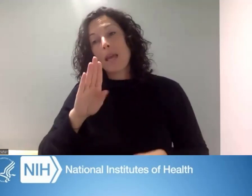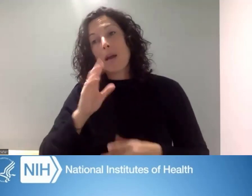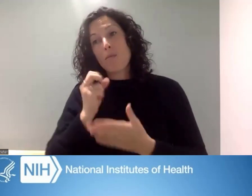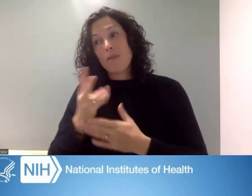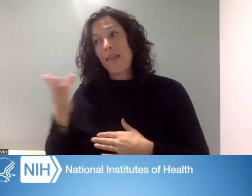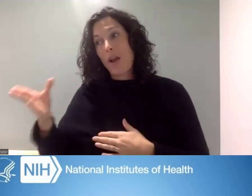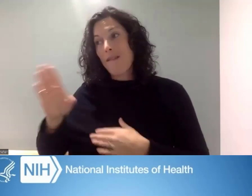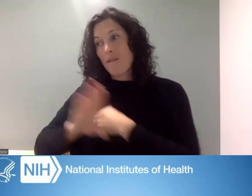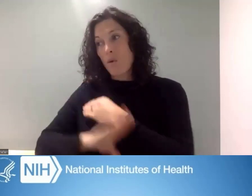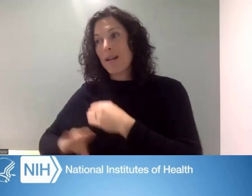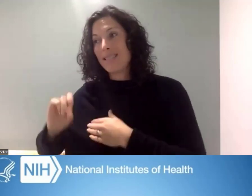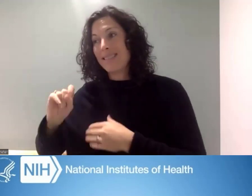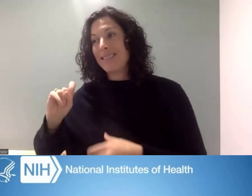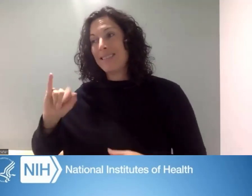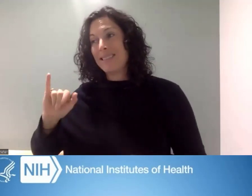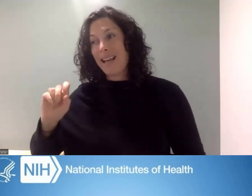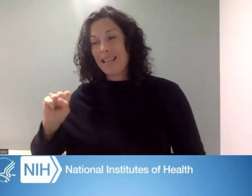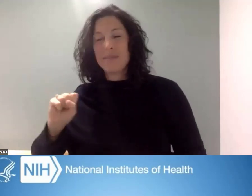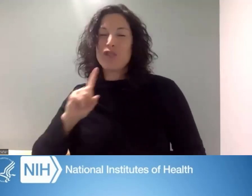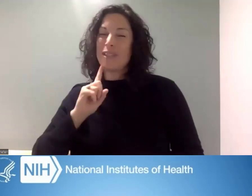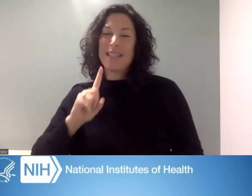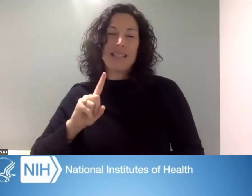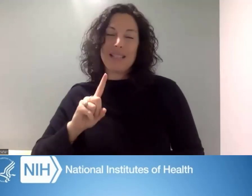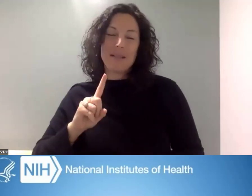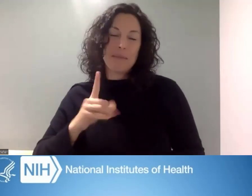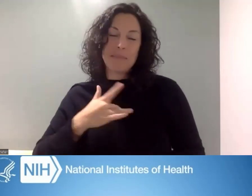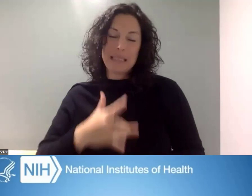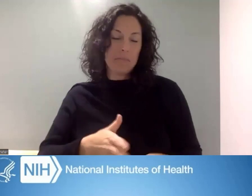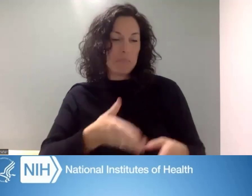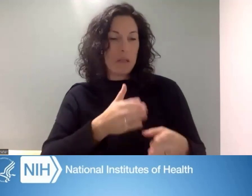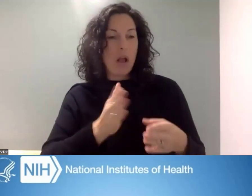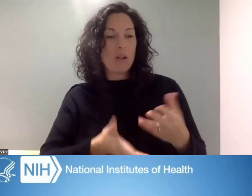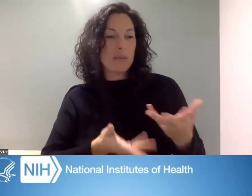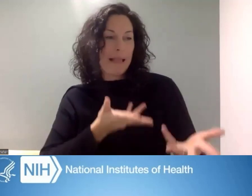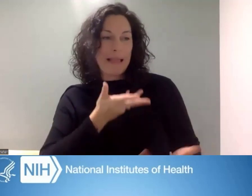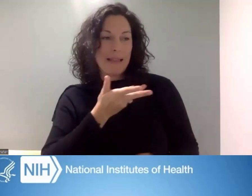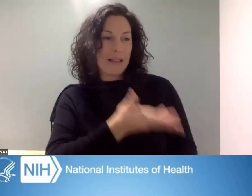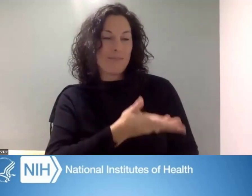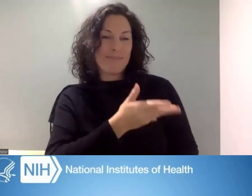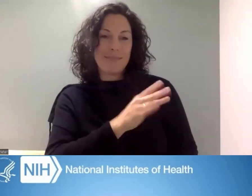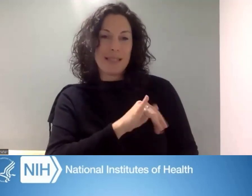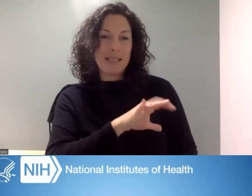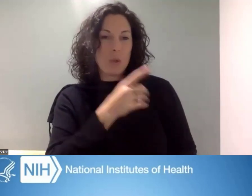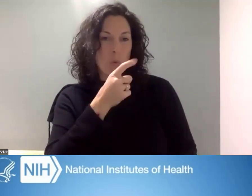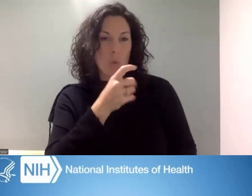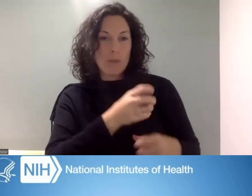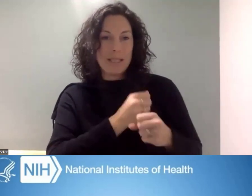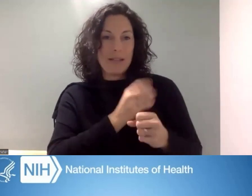But ultimately, it's going to have to fall to the institution that's receiving the direct award